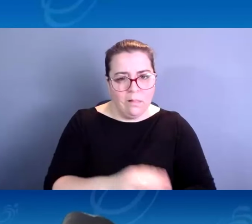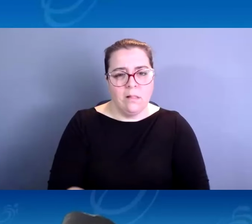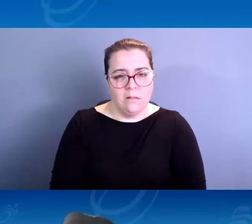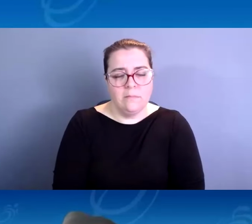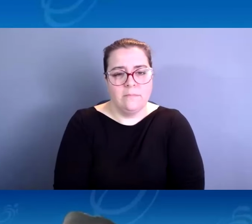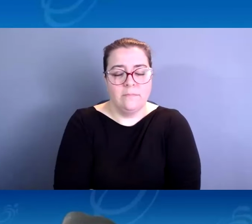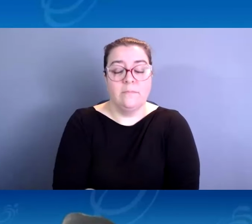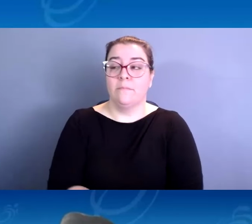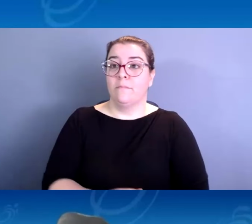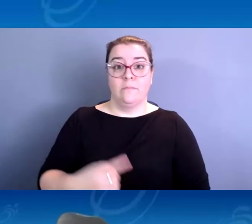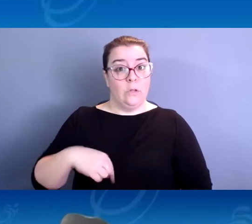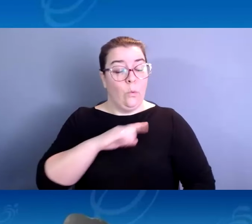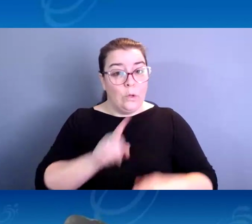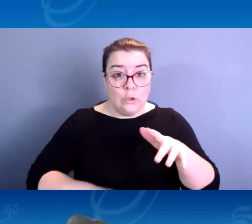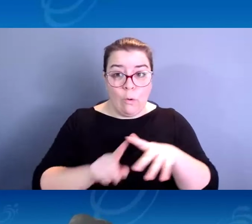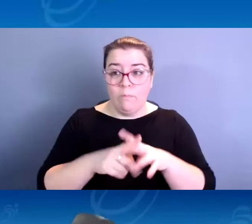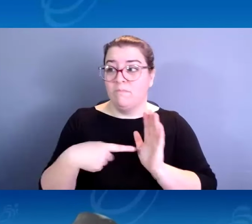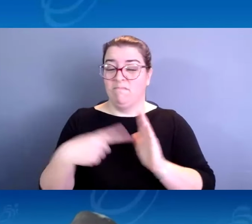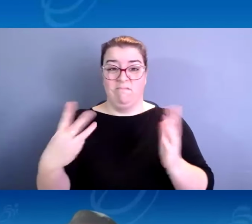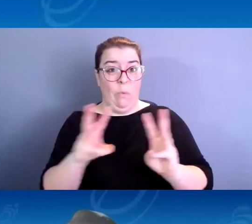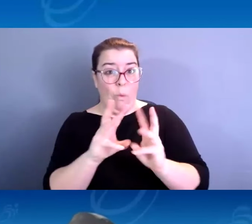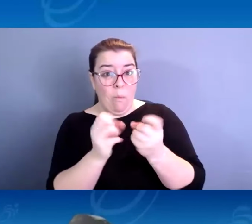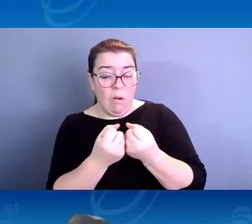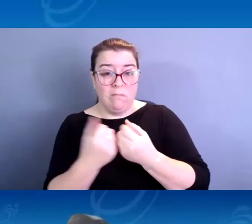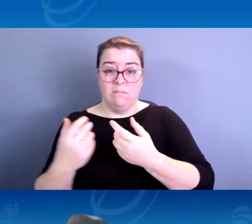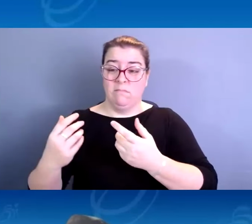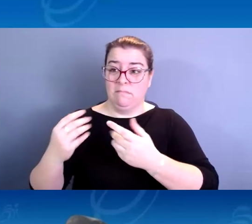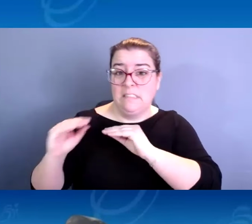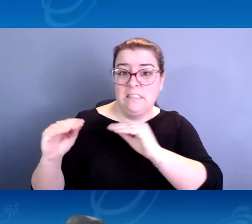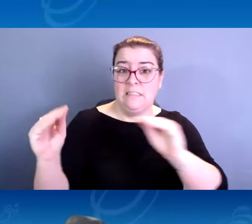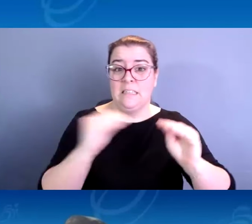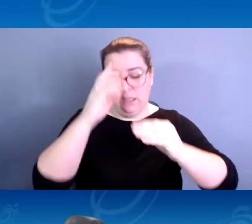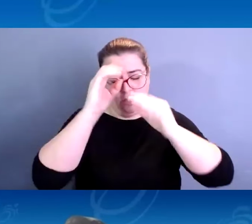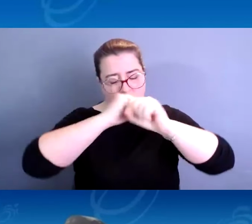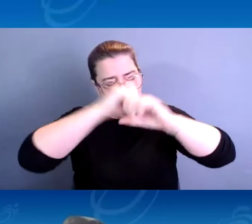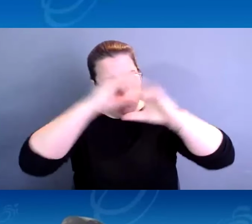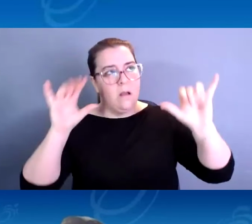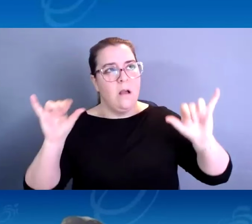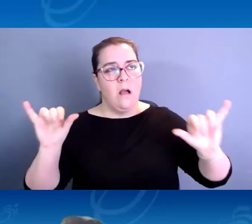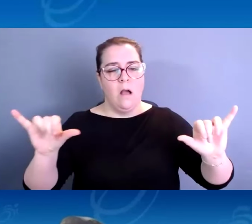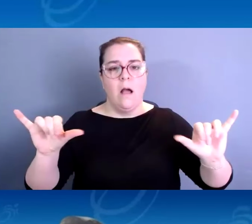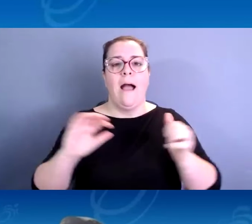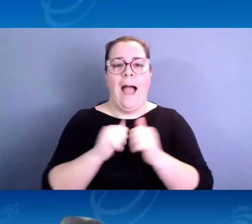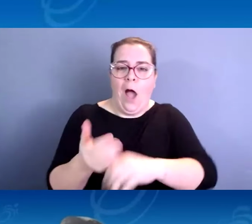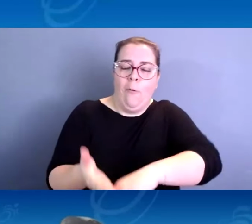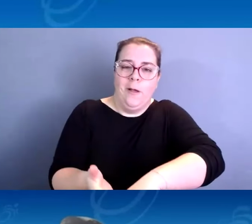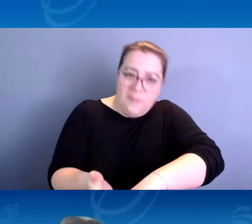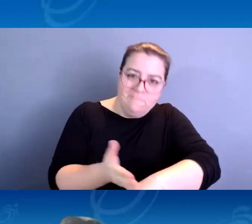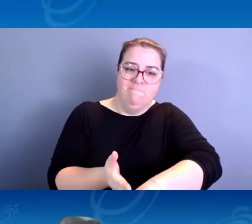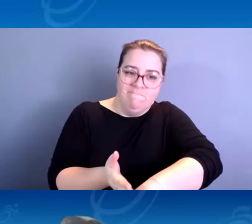conversations like this webinar is really what does move things forward. And, I'd be really interested to hear what,